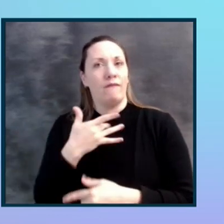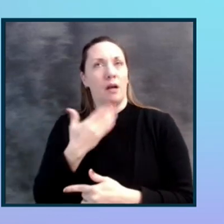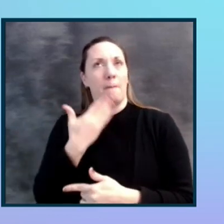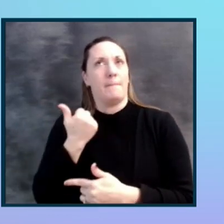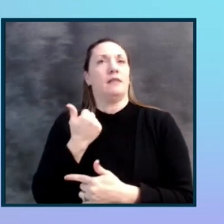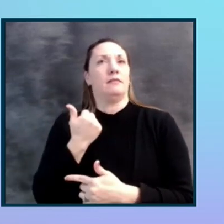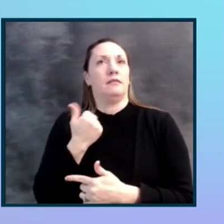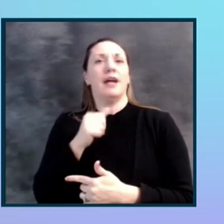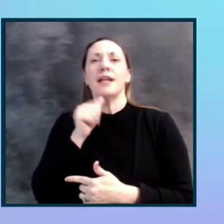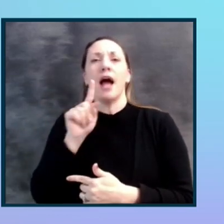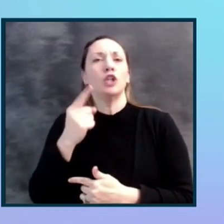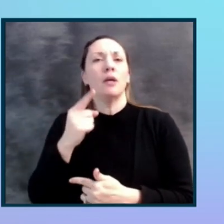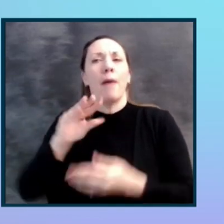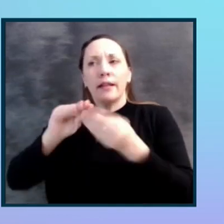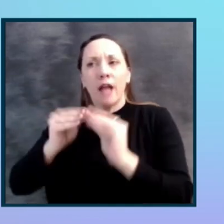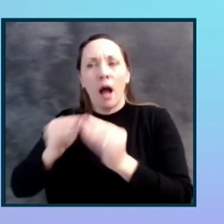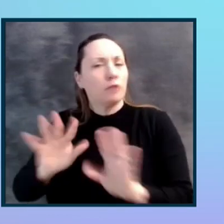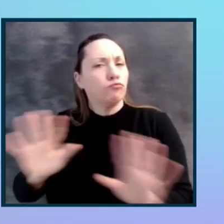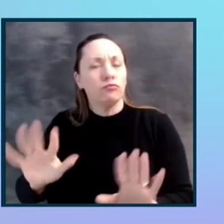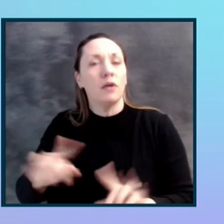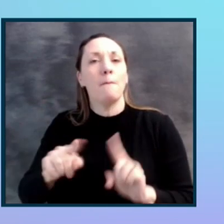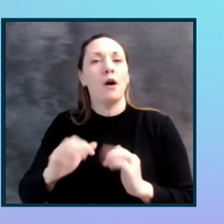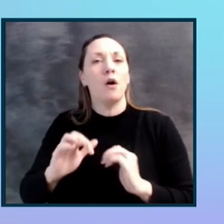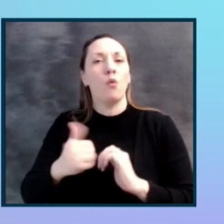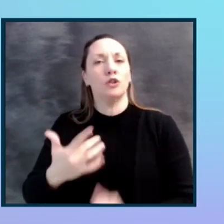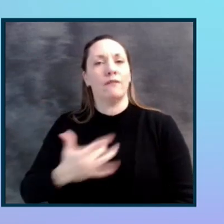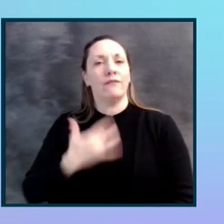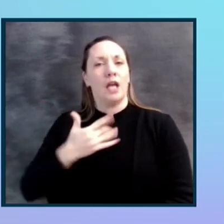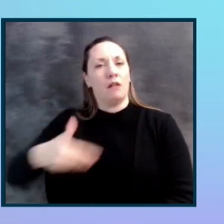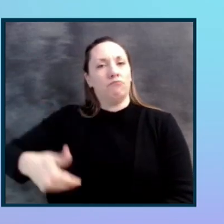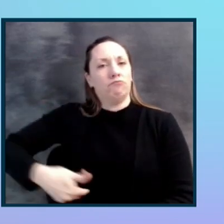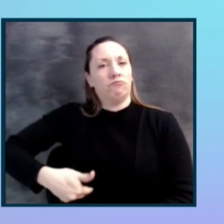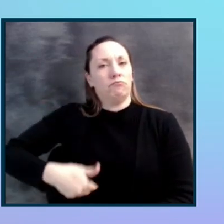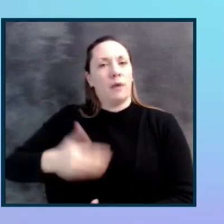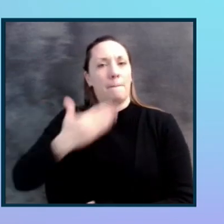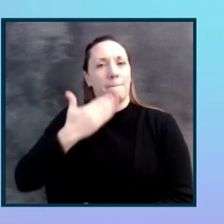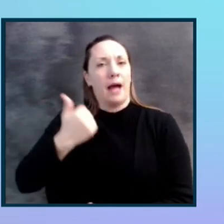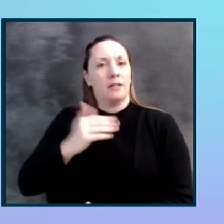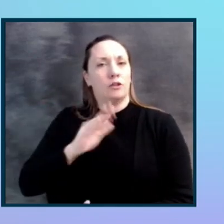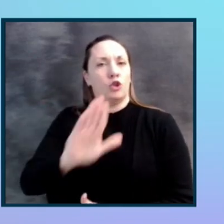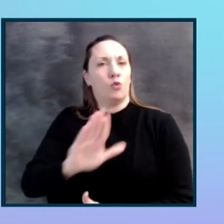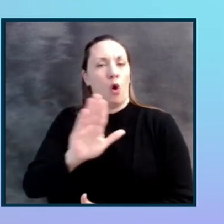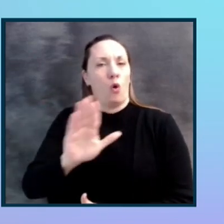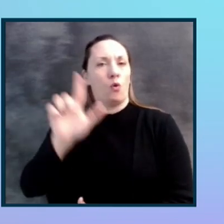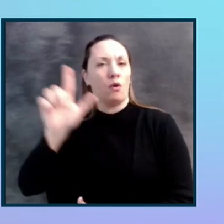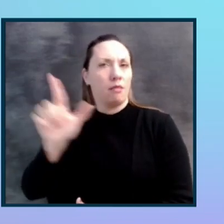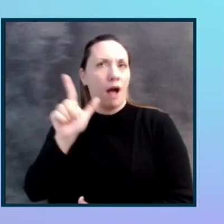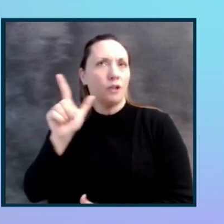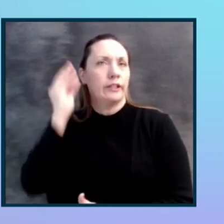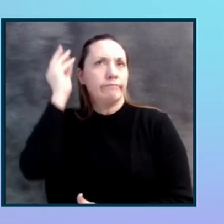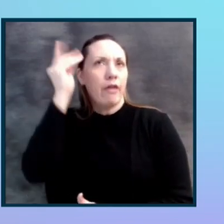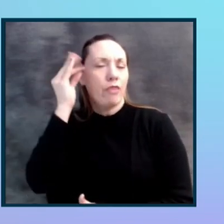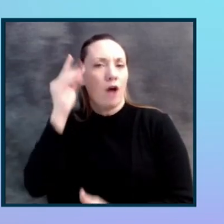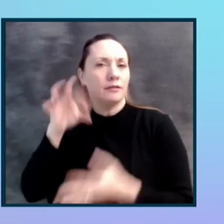but by what you sometimes feel would be best and you know, your own logic and thought process behind that. That's a great question though.